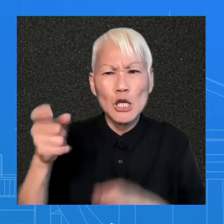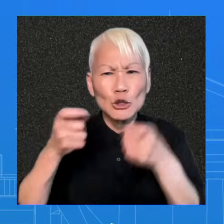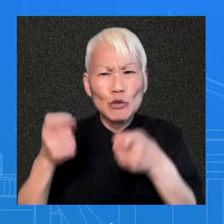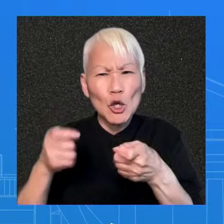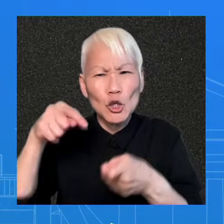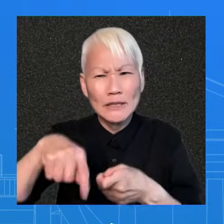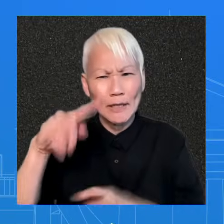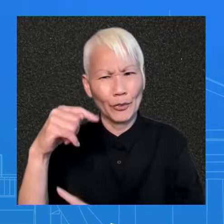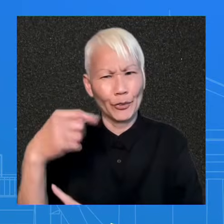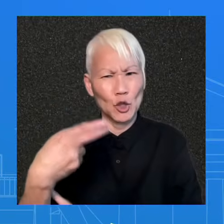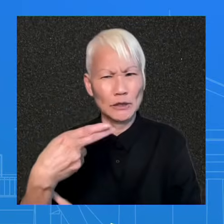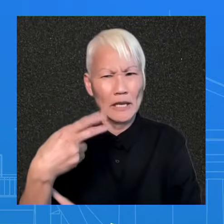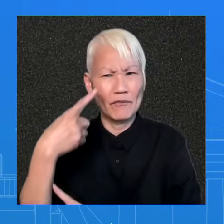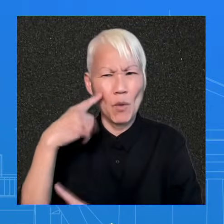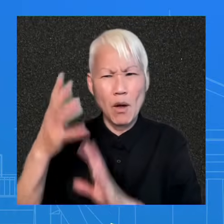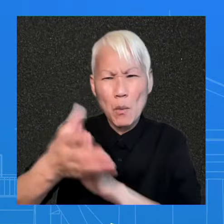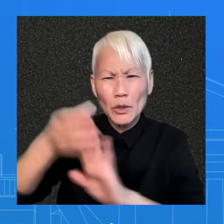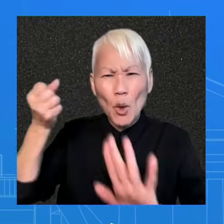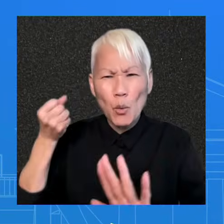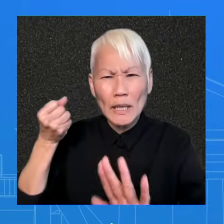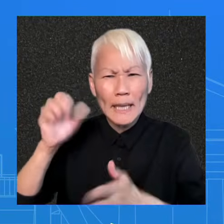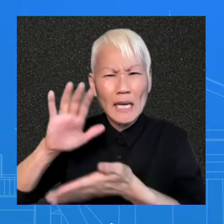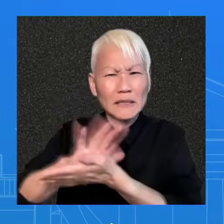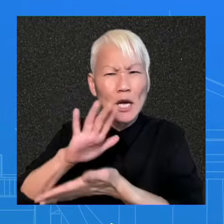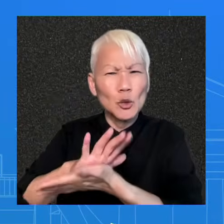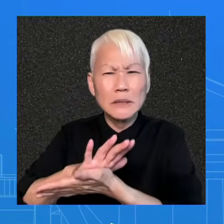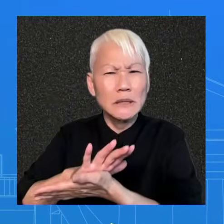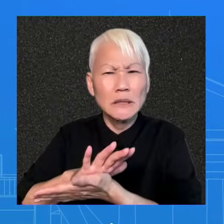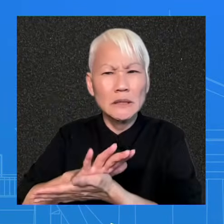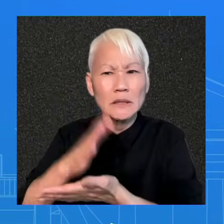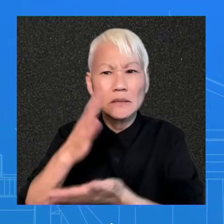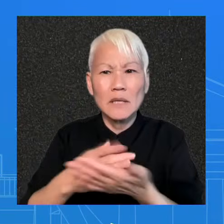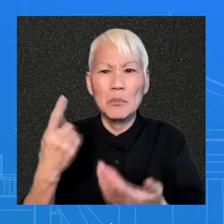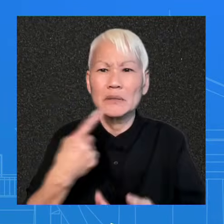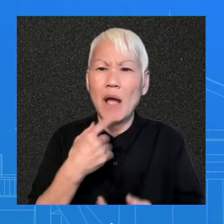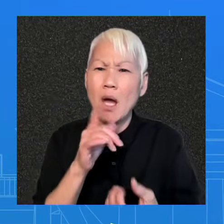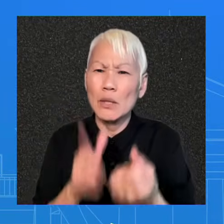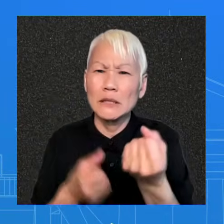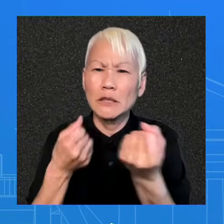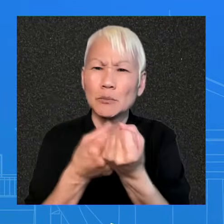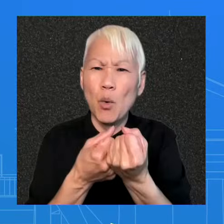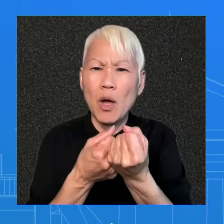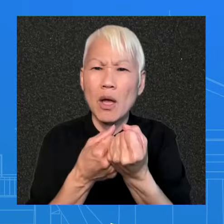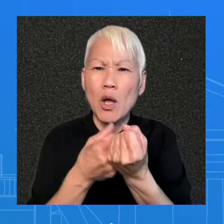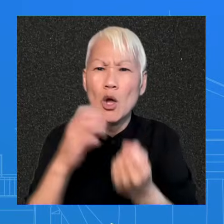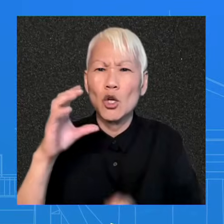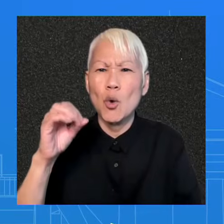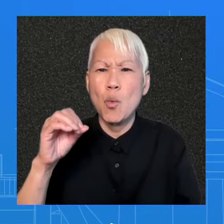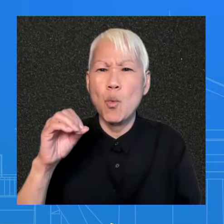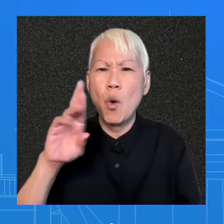about some uncorroborated corruption allegations dating back to when the President was Vice President. Does the White House have any comment